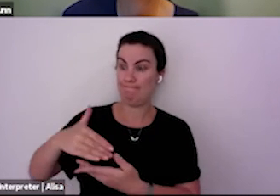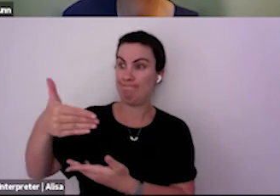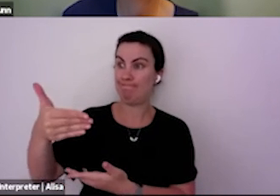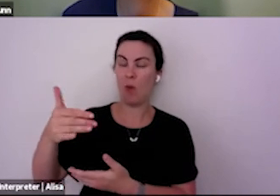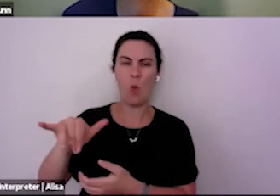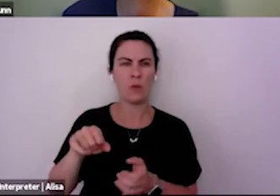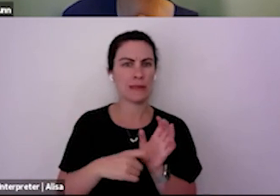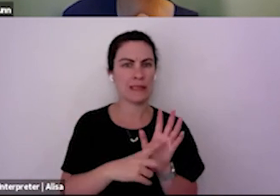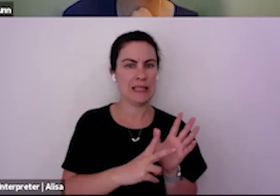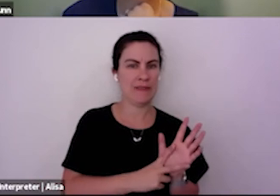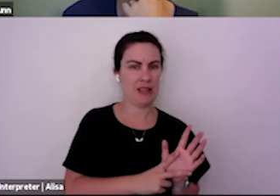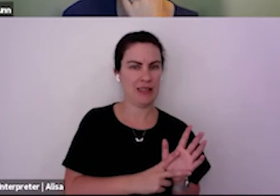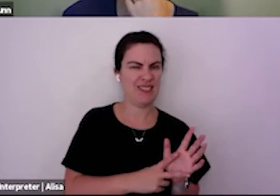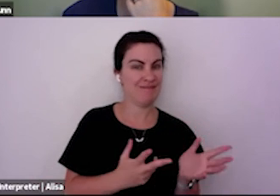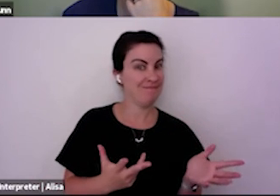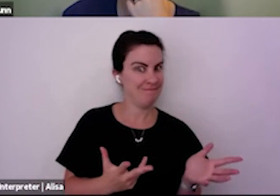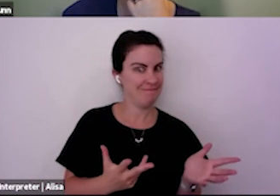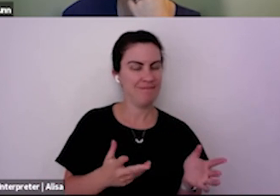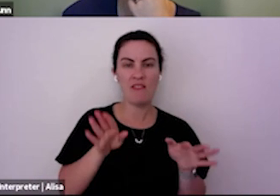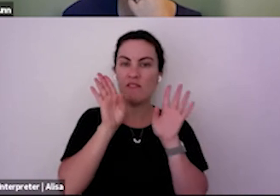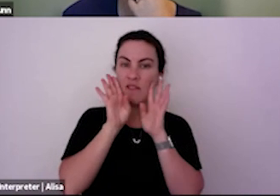Have an FAQ section. Give suggestions.